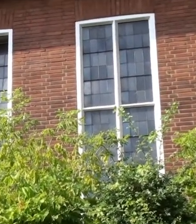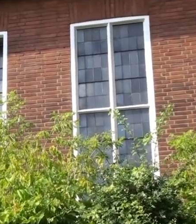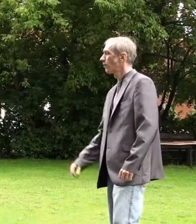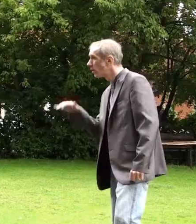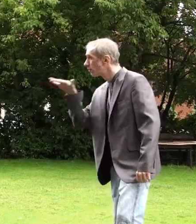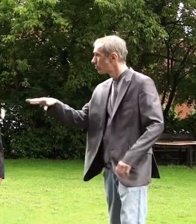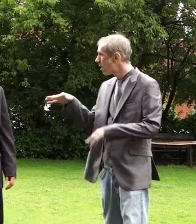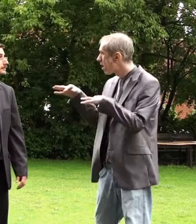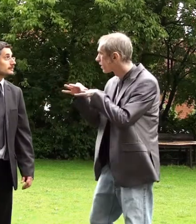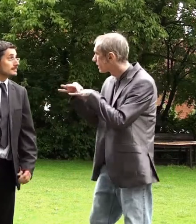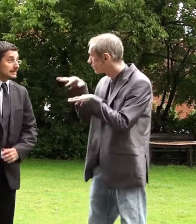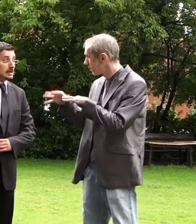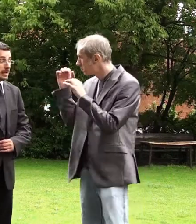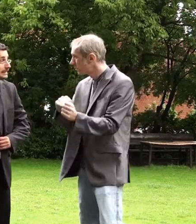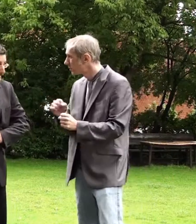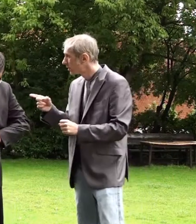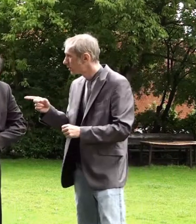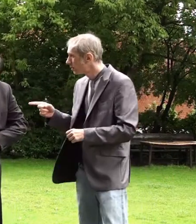Do you have the rings on you? - Yes.